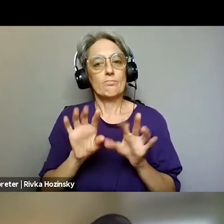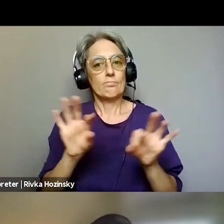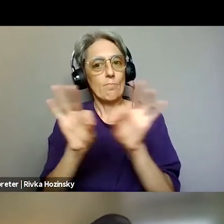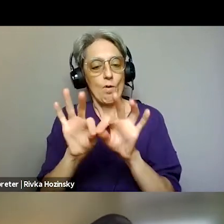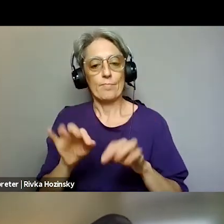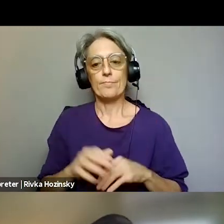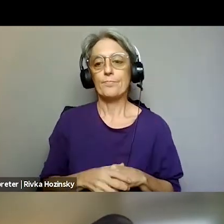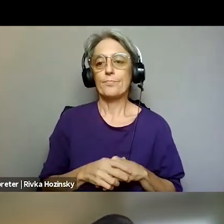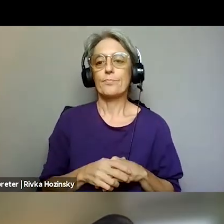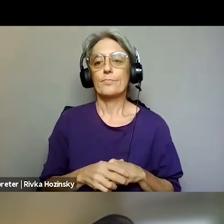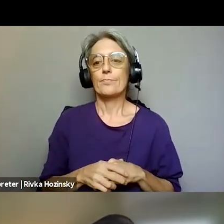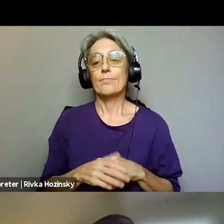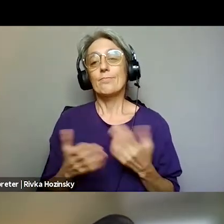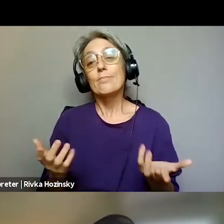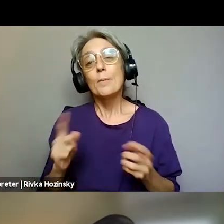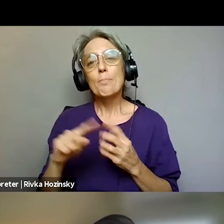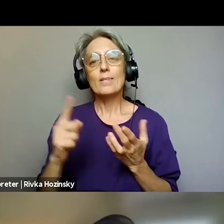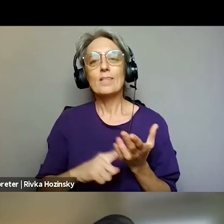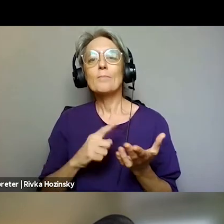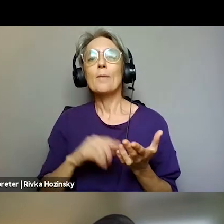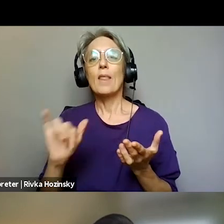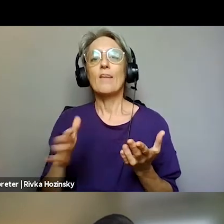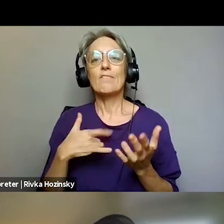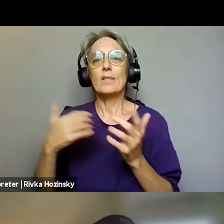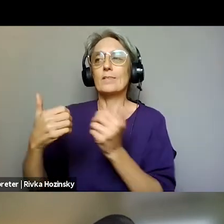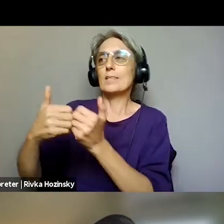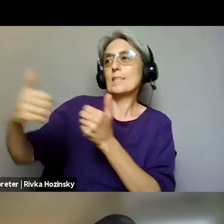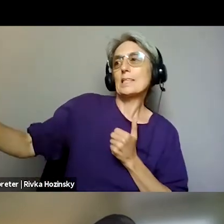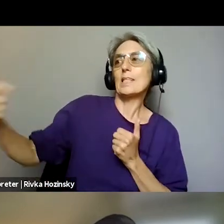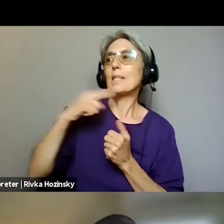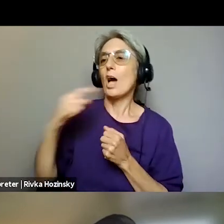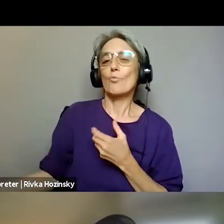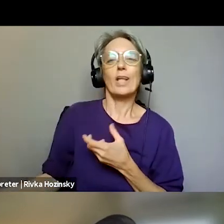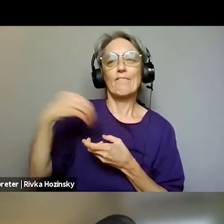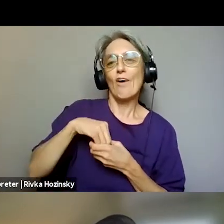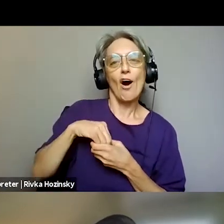sort of arm’s length and somewhat removed and so you know also having peer, what we call